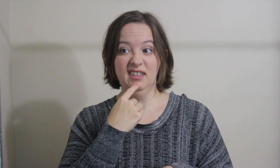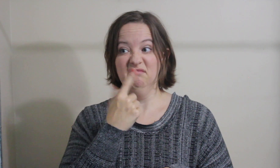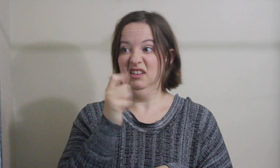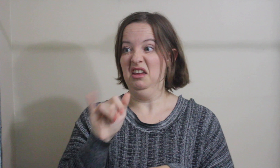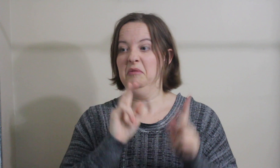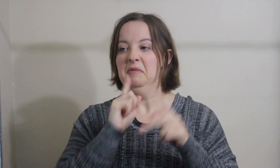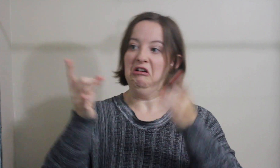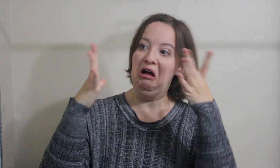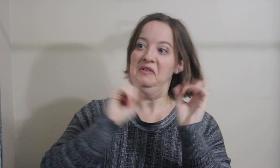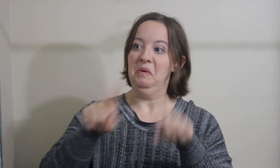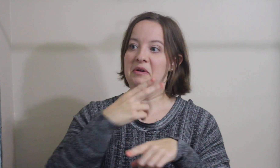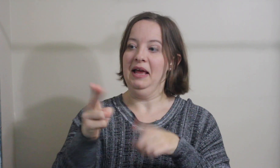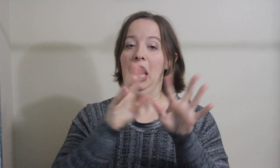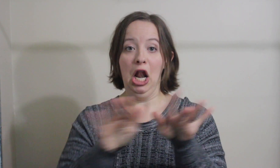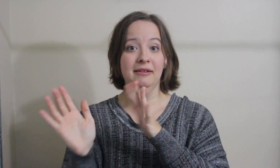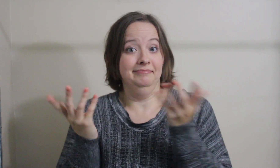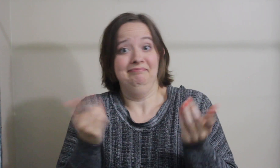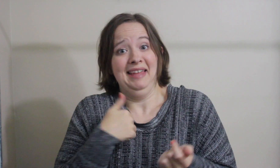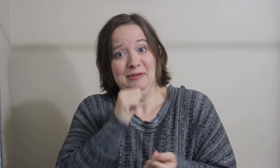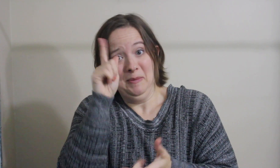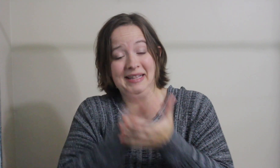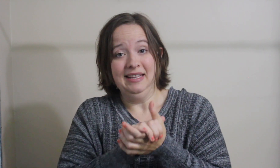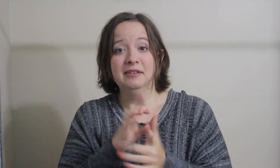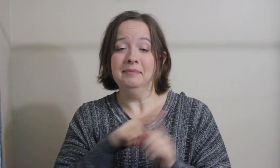I've had to say things like "oh gay people are awful. They're going to hell... blah blah."